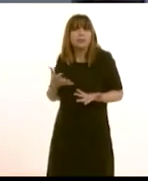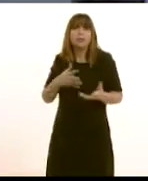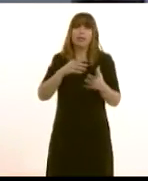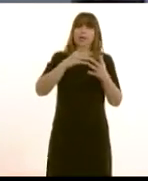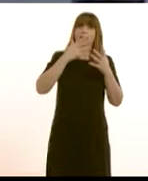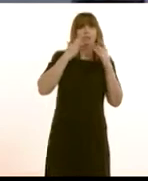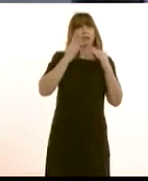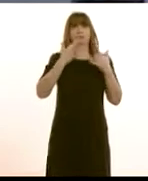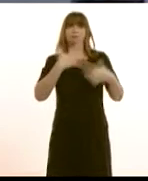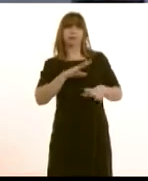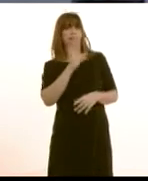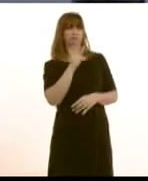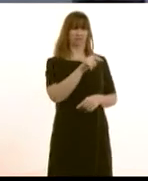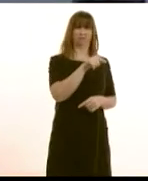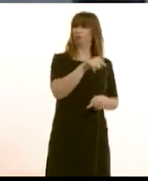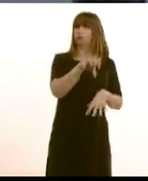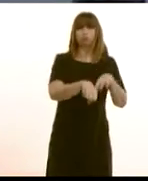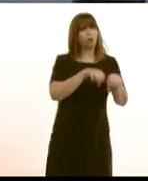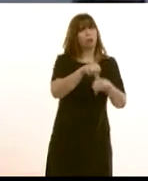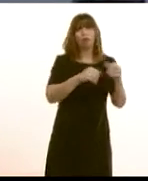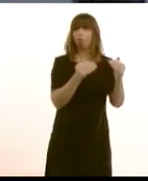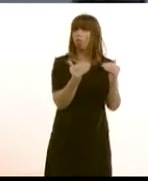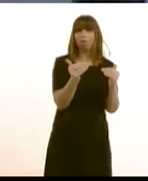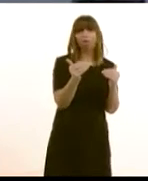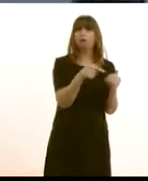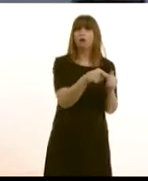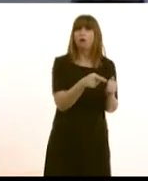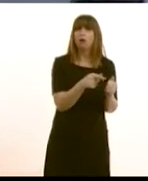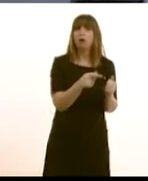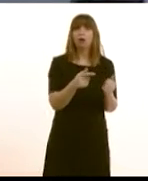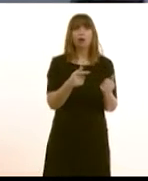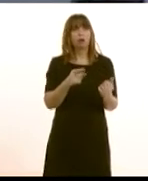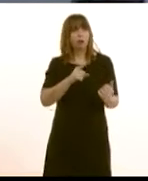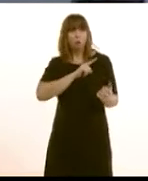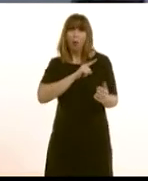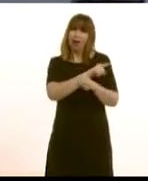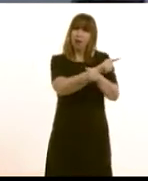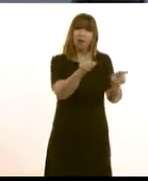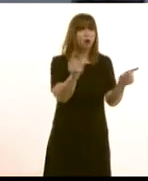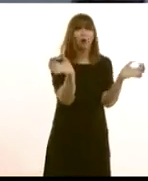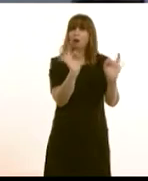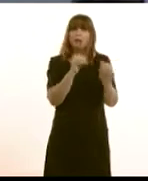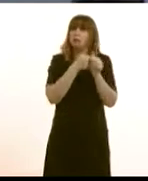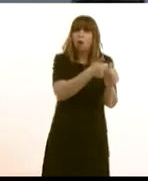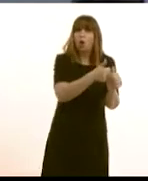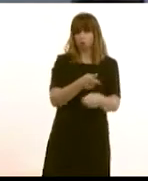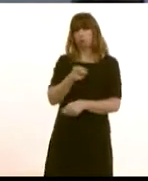as struggling. So, the question is: why do those schools not receive support under Schools